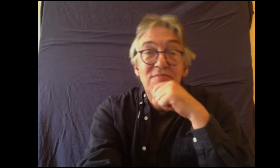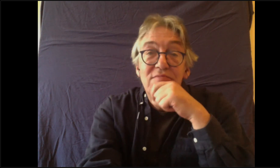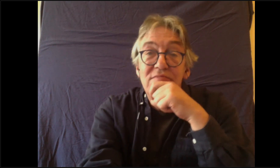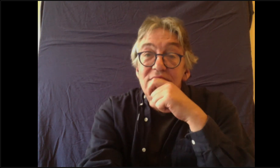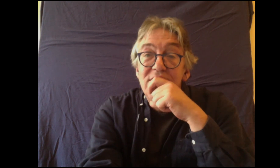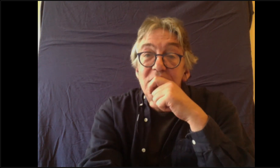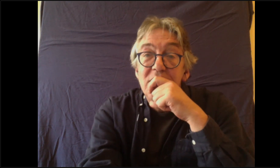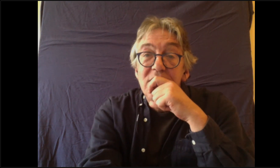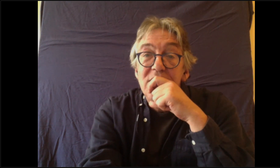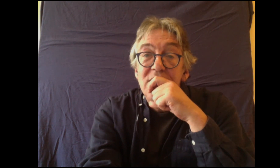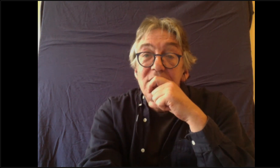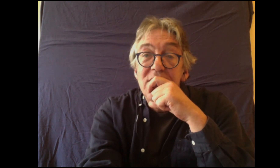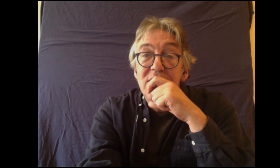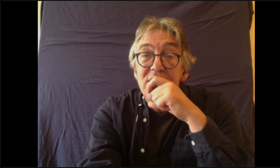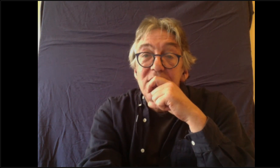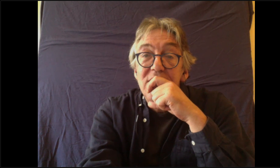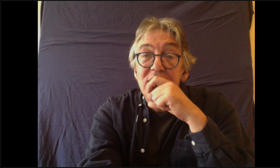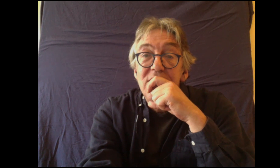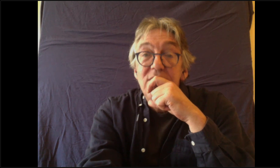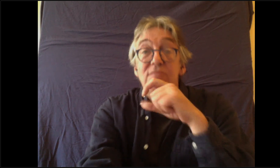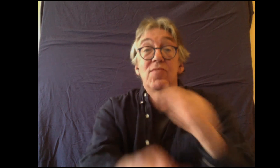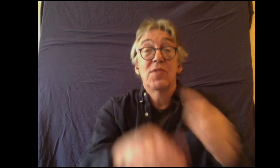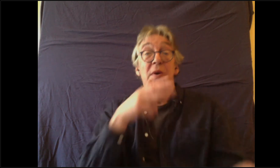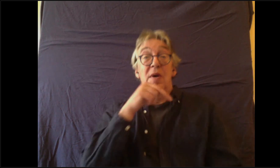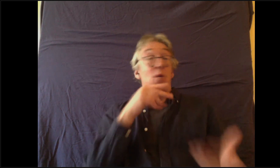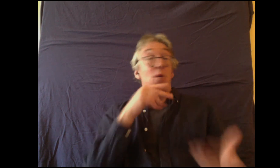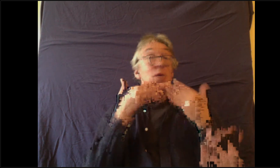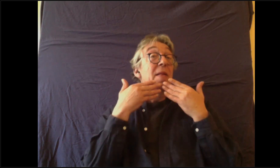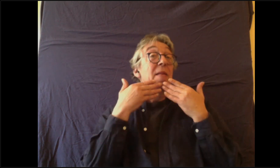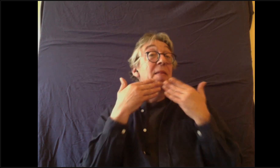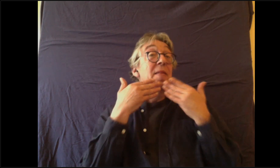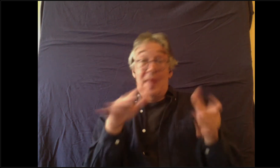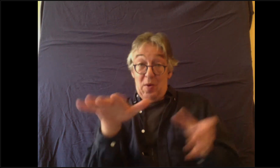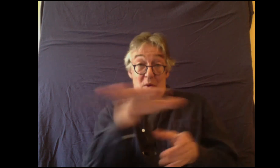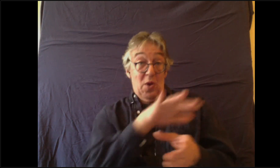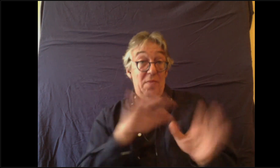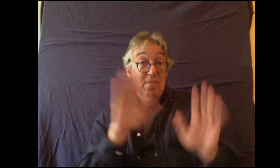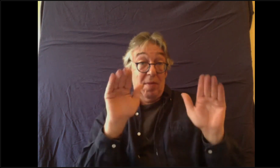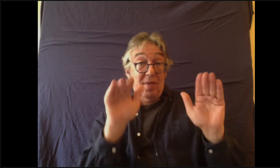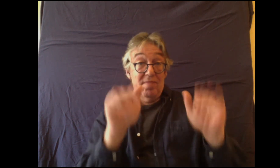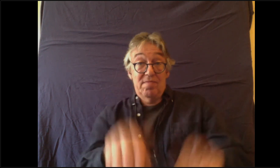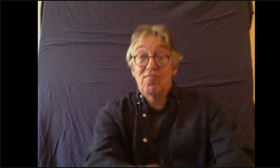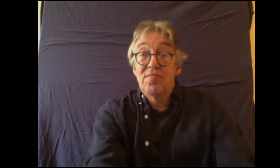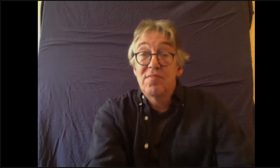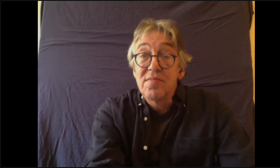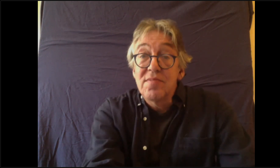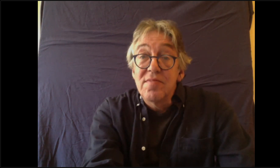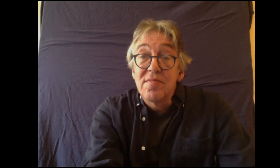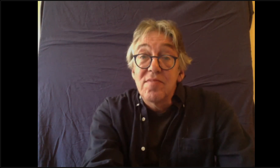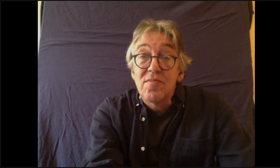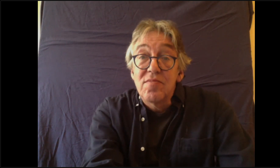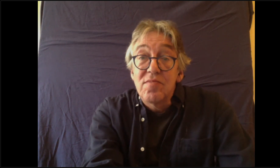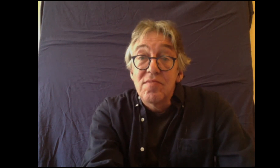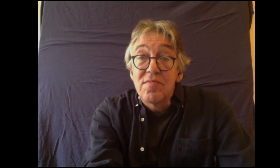Thank you very much, Marion and everyone for your participation. Bye. MARION: Bye.